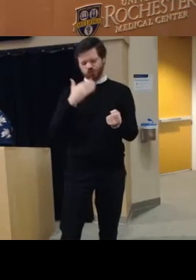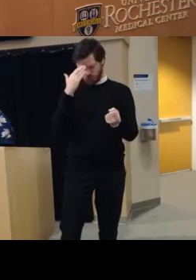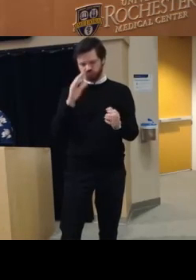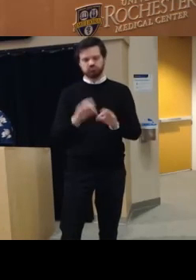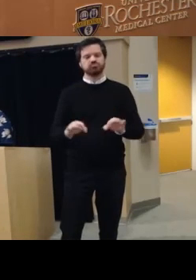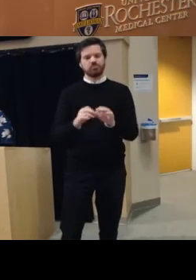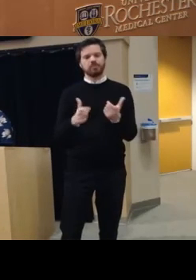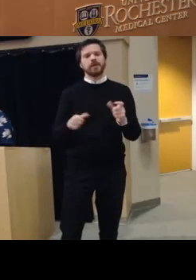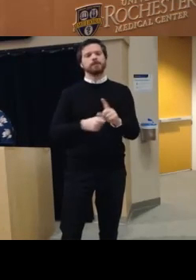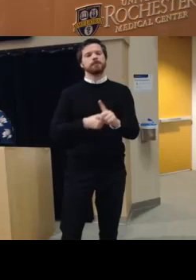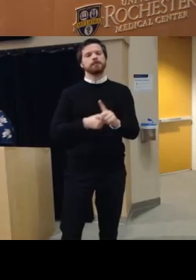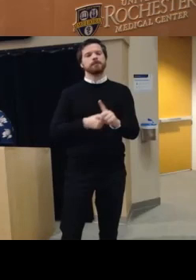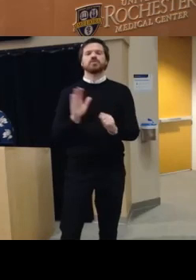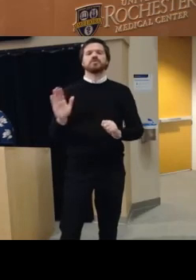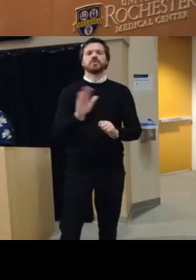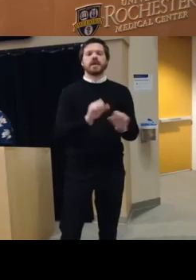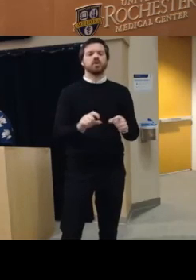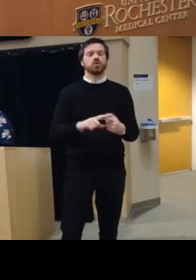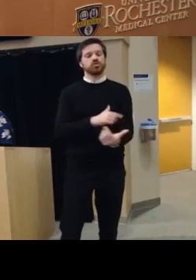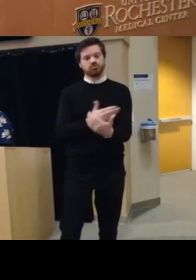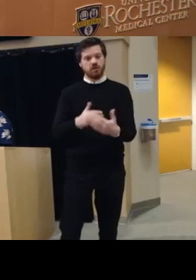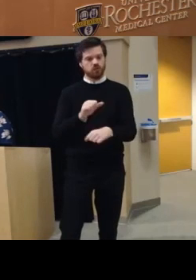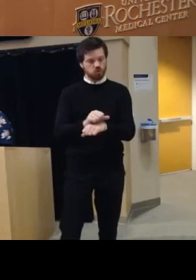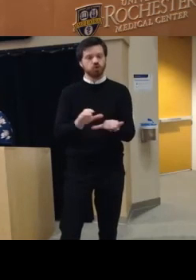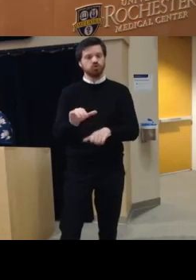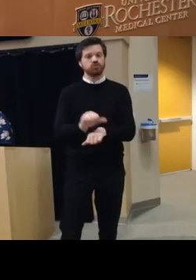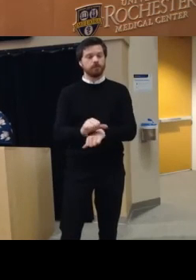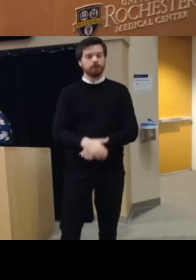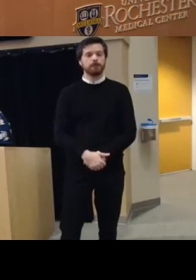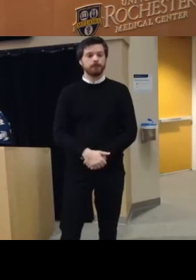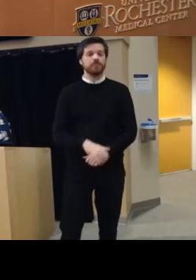impact on everybody's ability to get to to work and to do their job which is what the goal is on